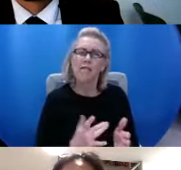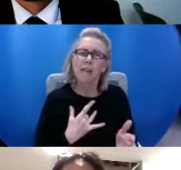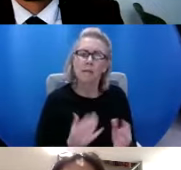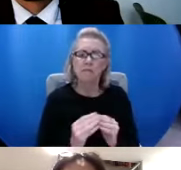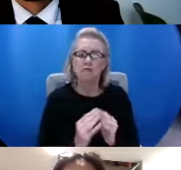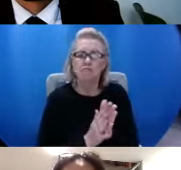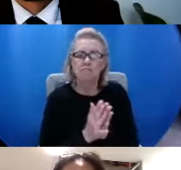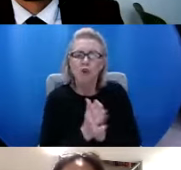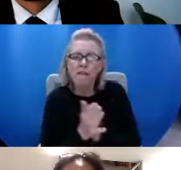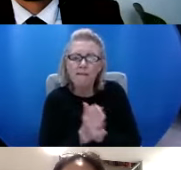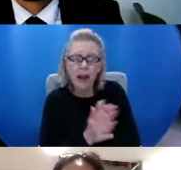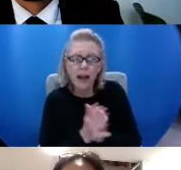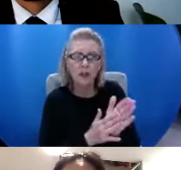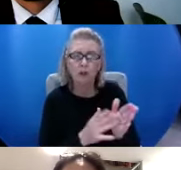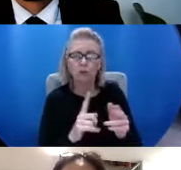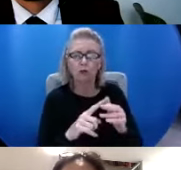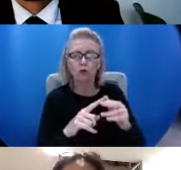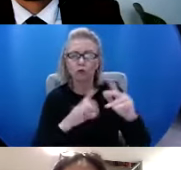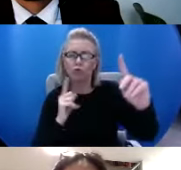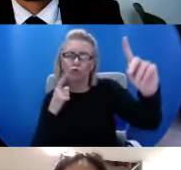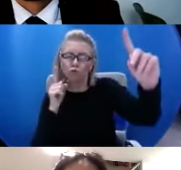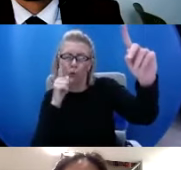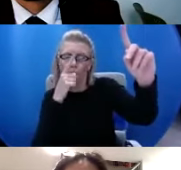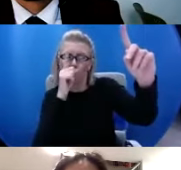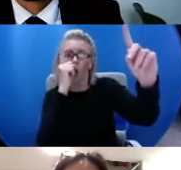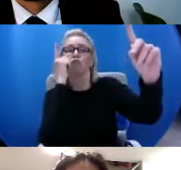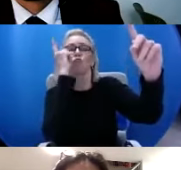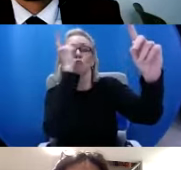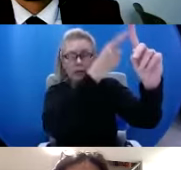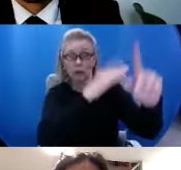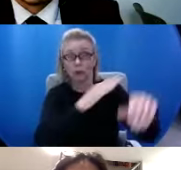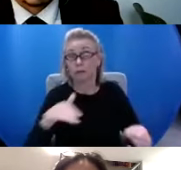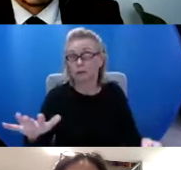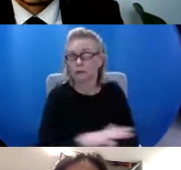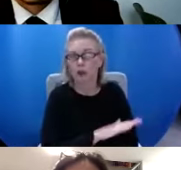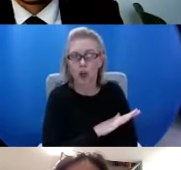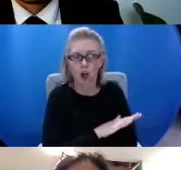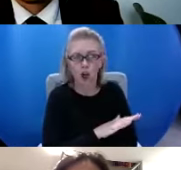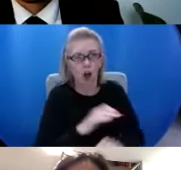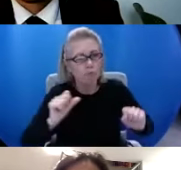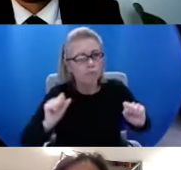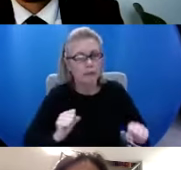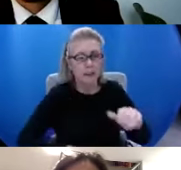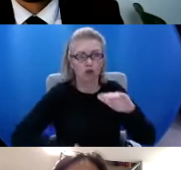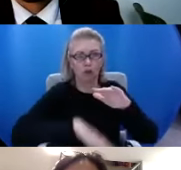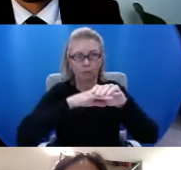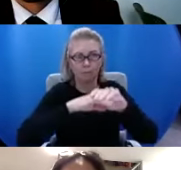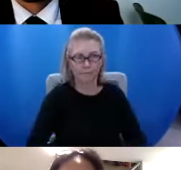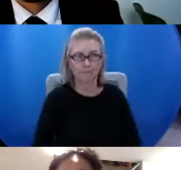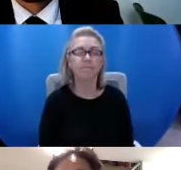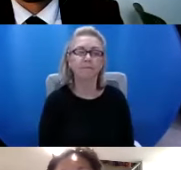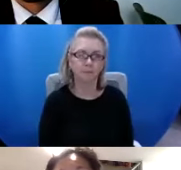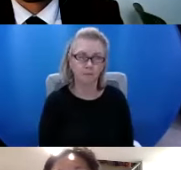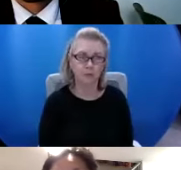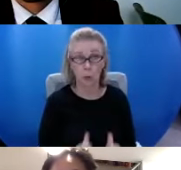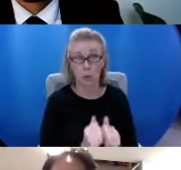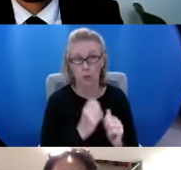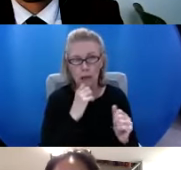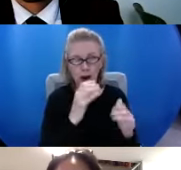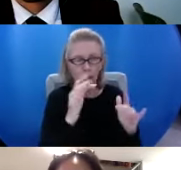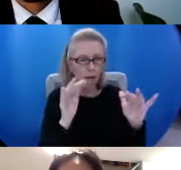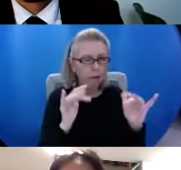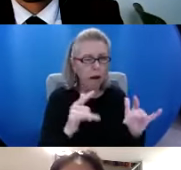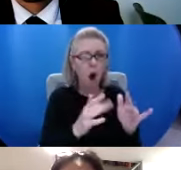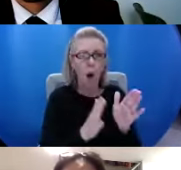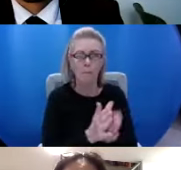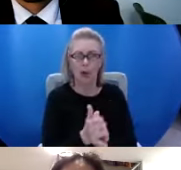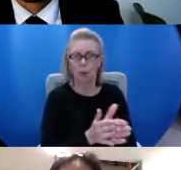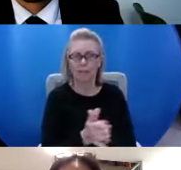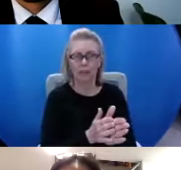motivated to reach their full potential and motivation was like a theme that kept